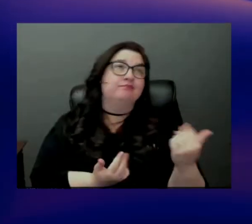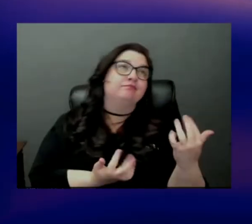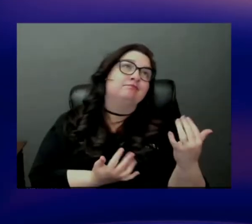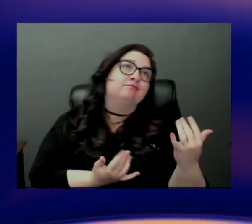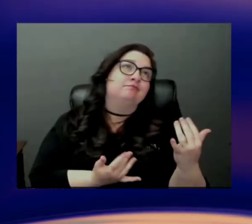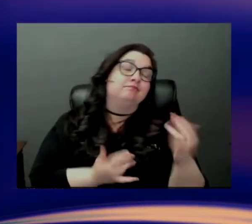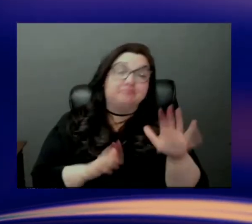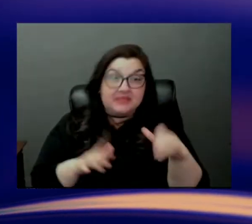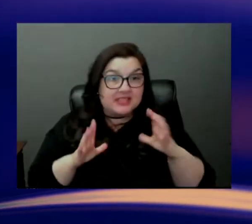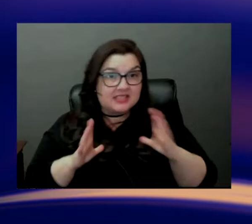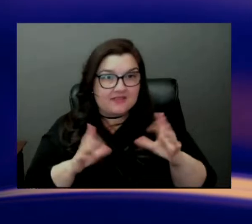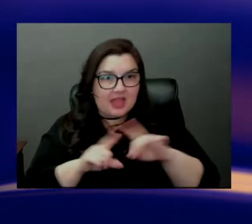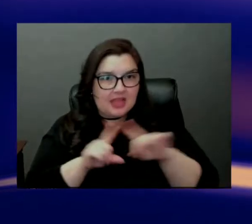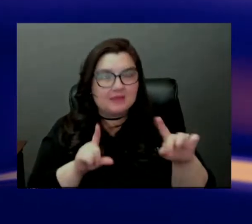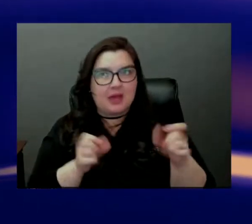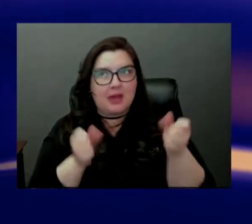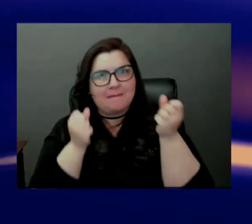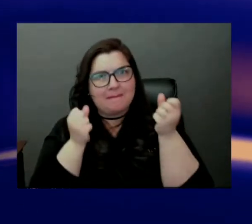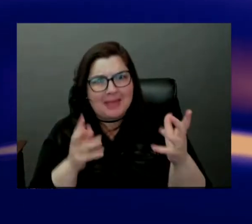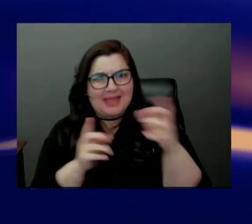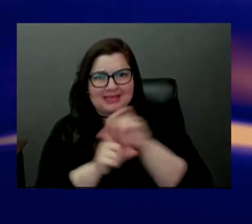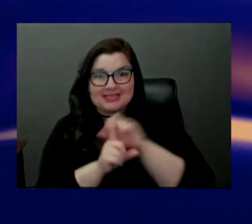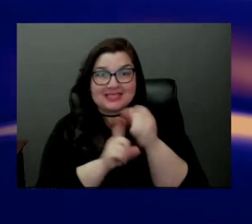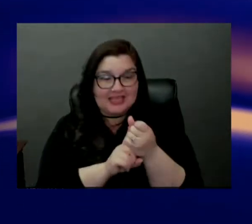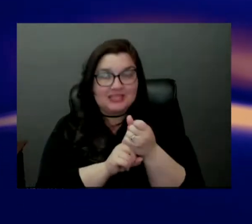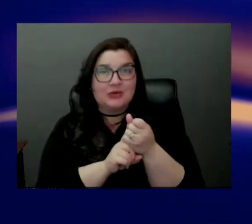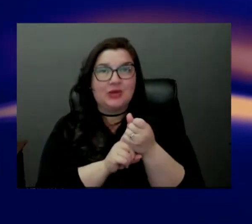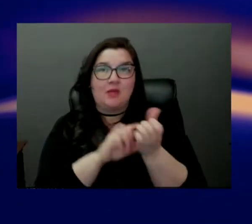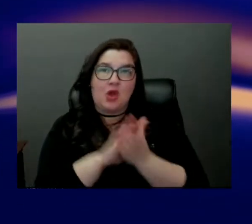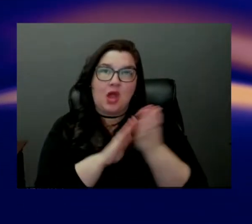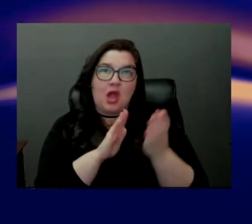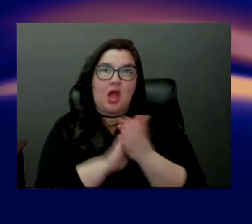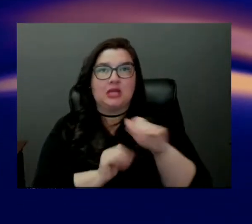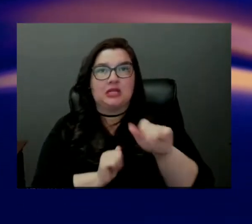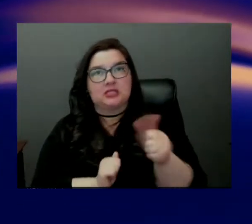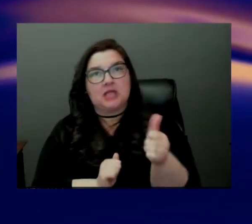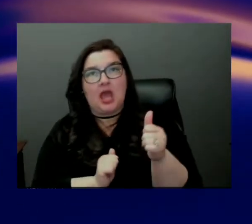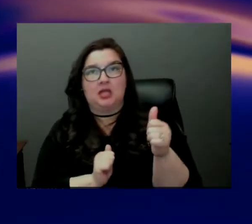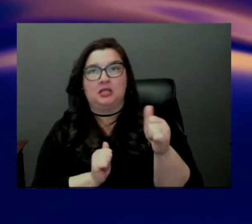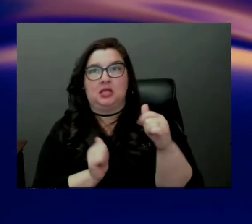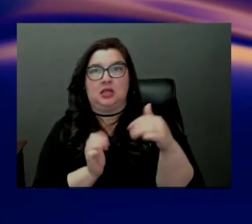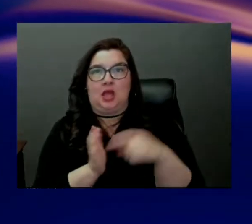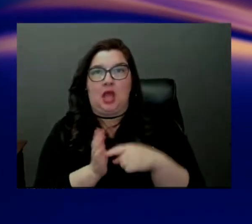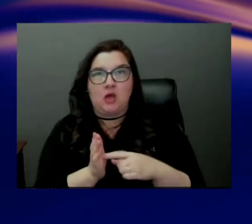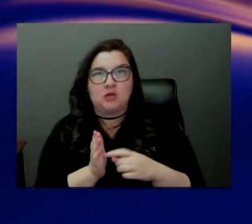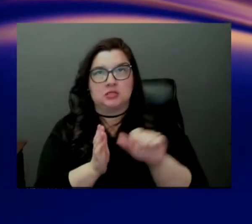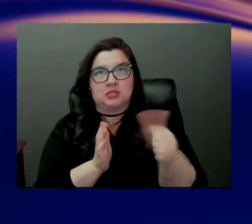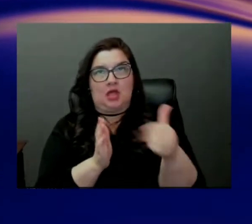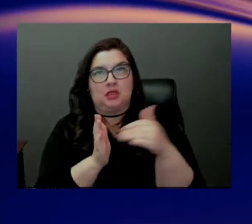but there's many situations where you could be running tens or hundreds or even thousands of instances that you bringing up and down.